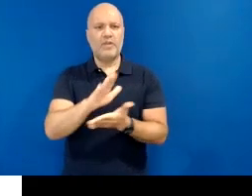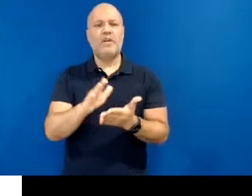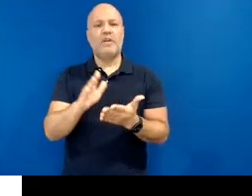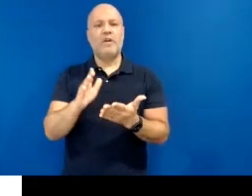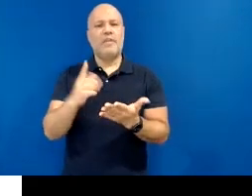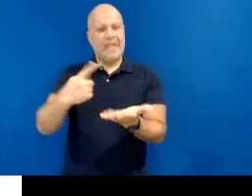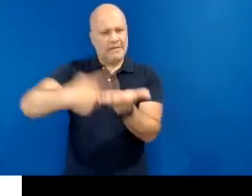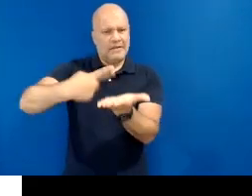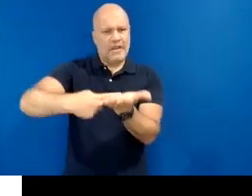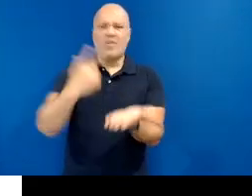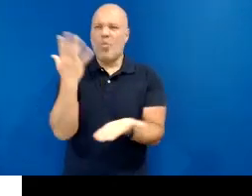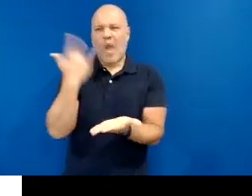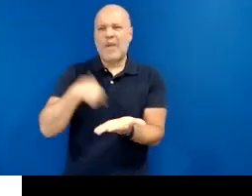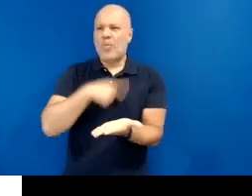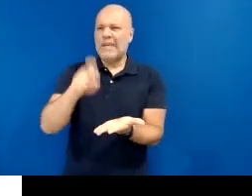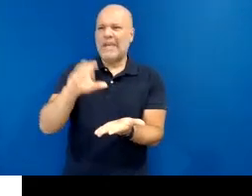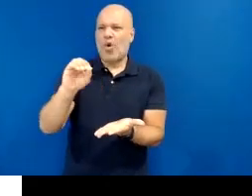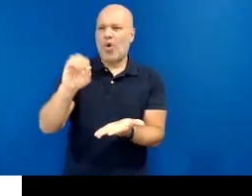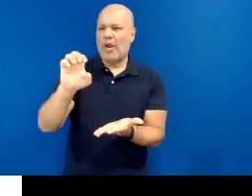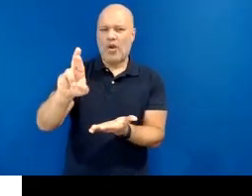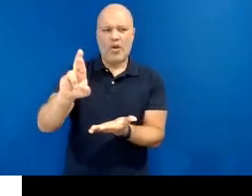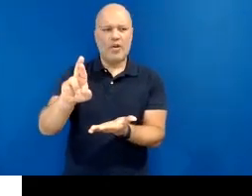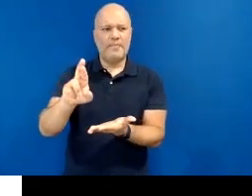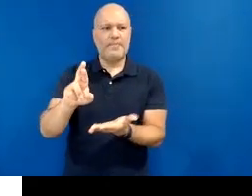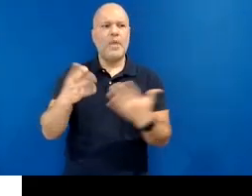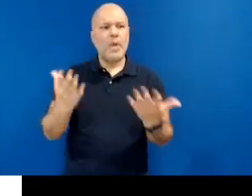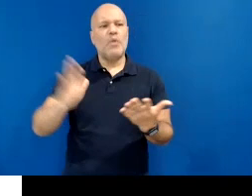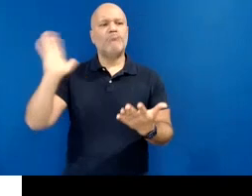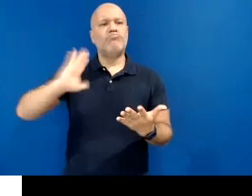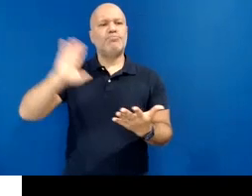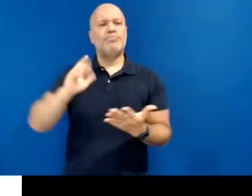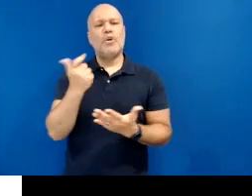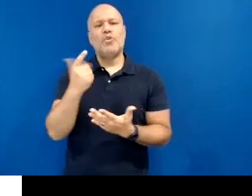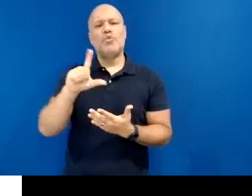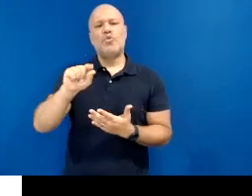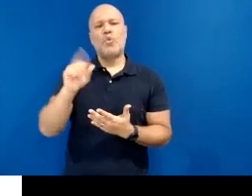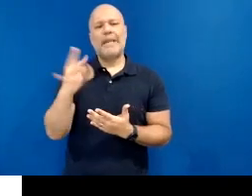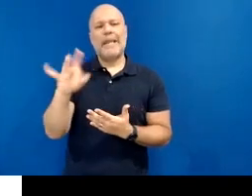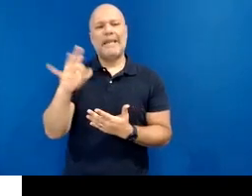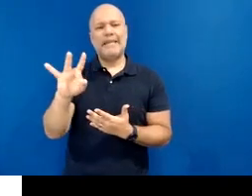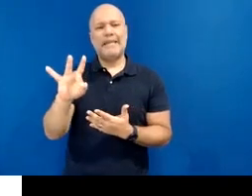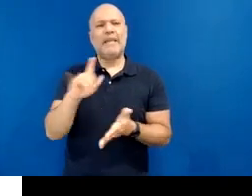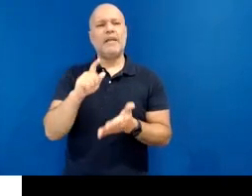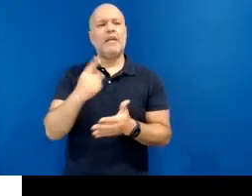So we begin with Gay (2018), who wrote culturally responsive pedagogy.